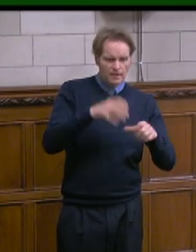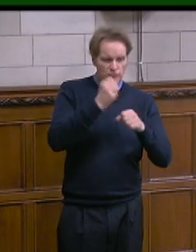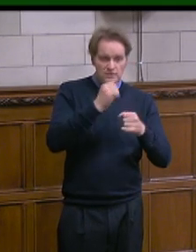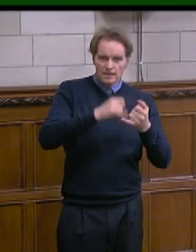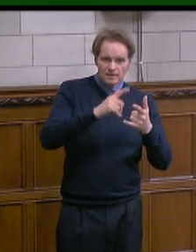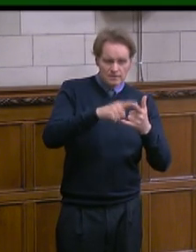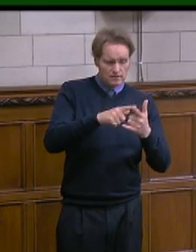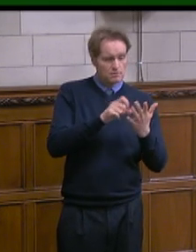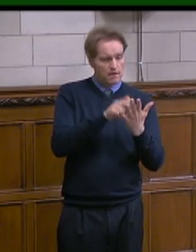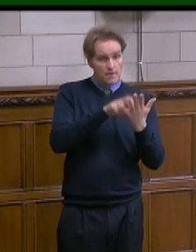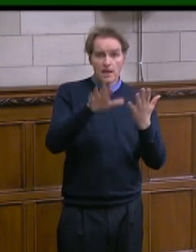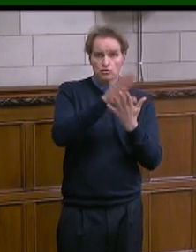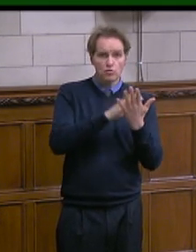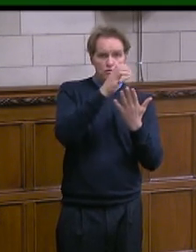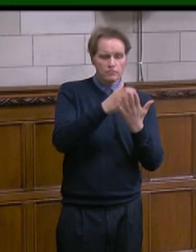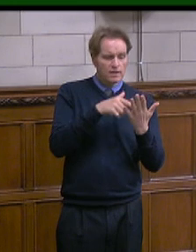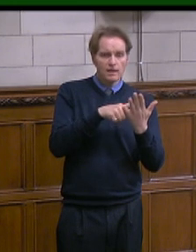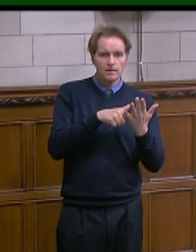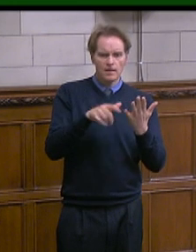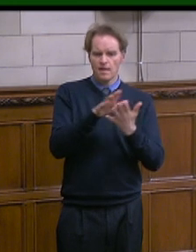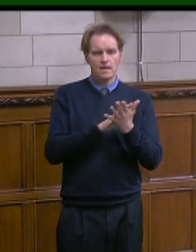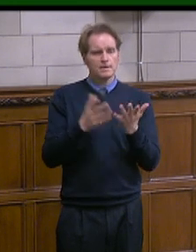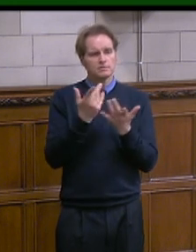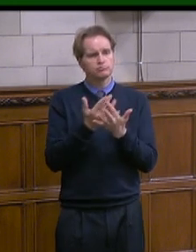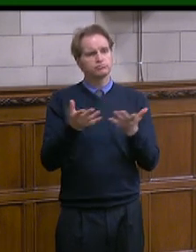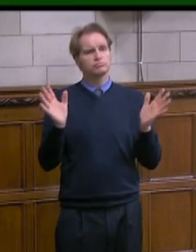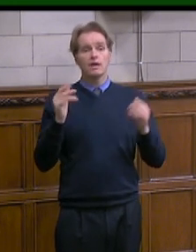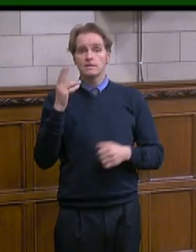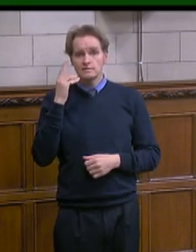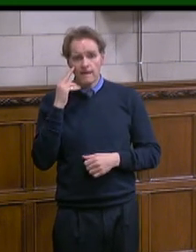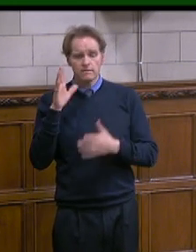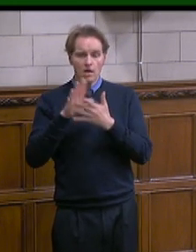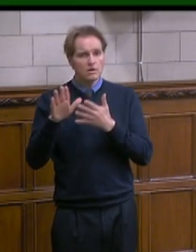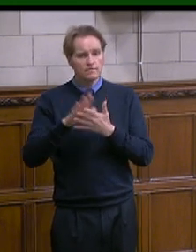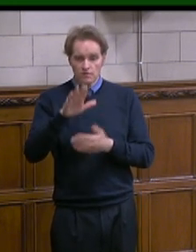a whole new world will be opened up for thousands of deaf and hard-of-hearing young children